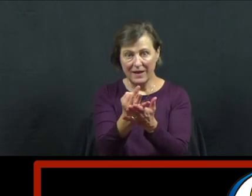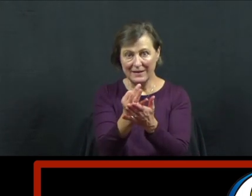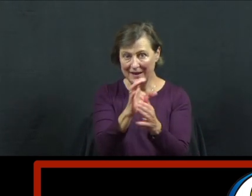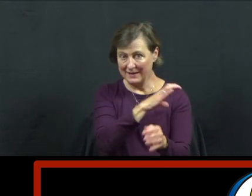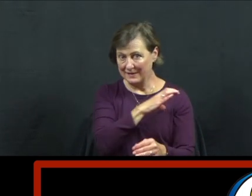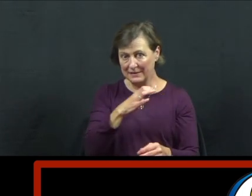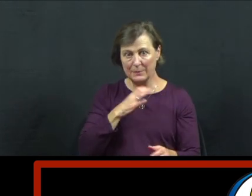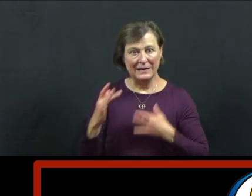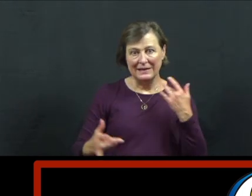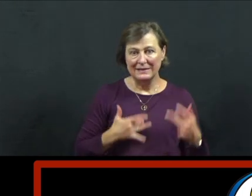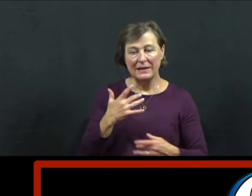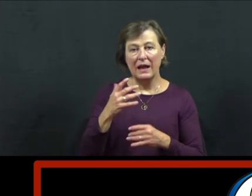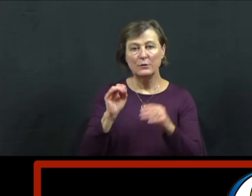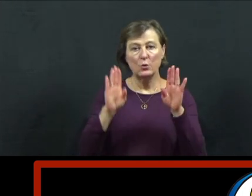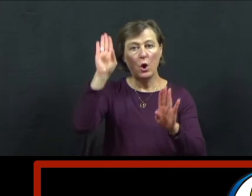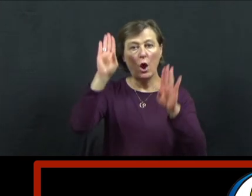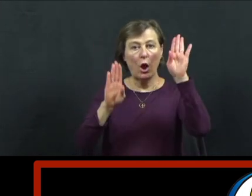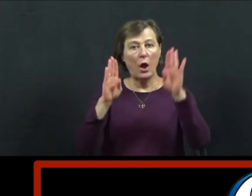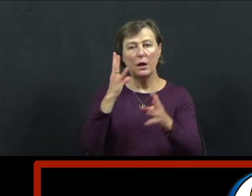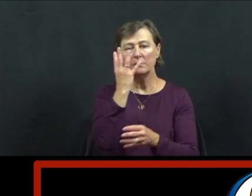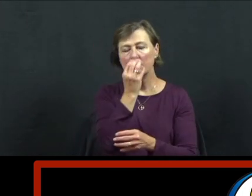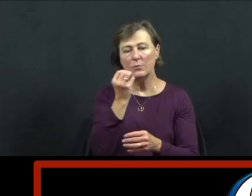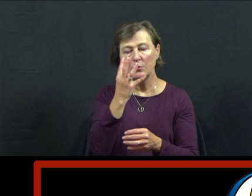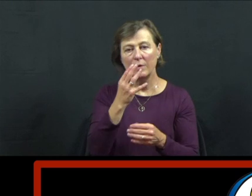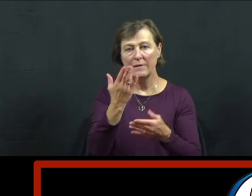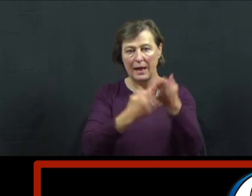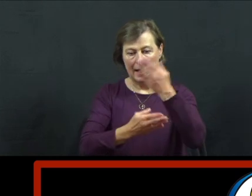auction exquisite hand-woven silk scarves